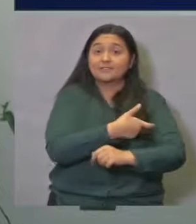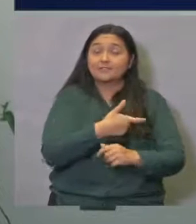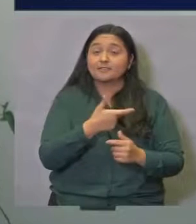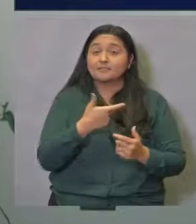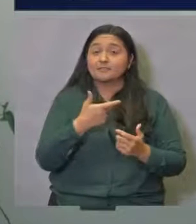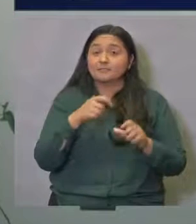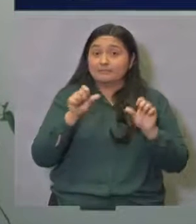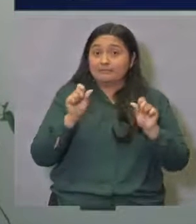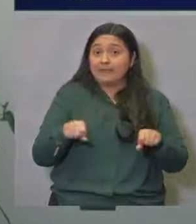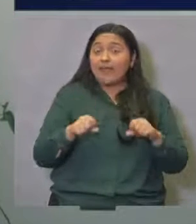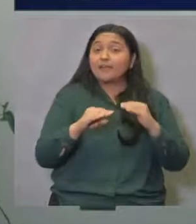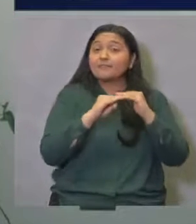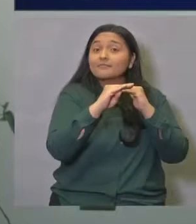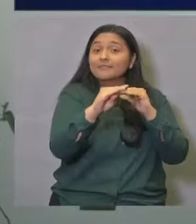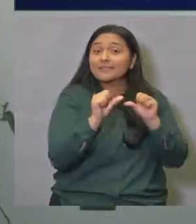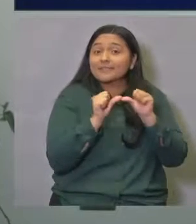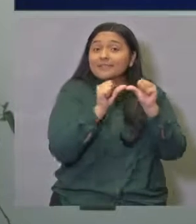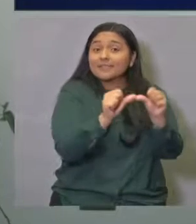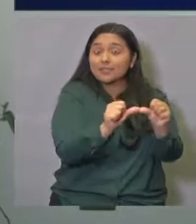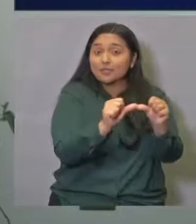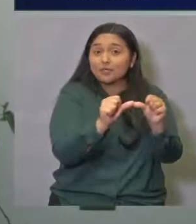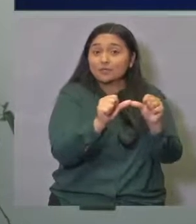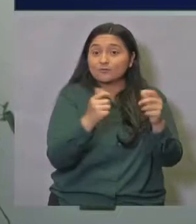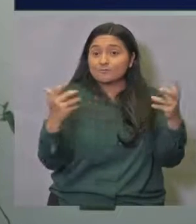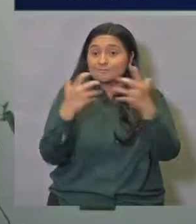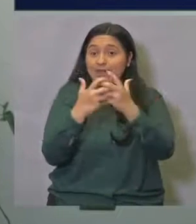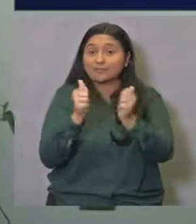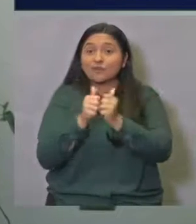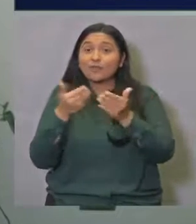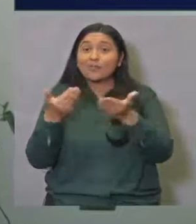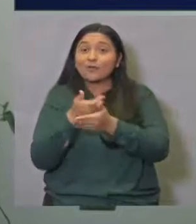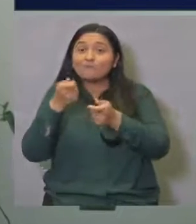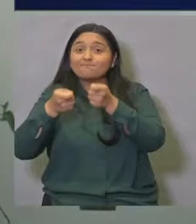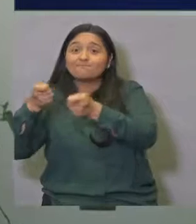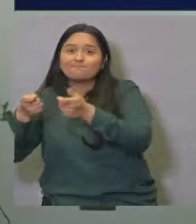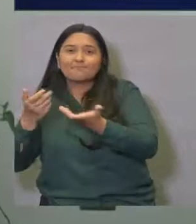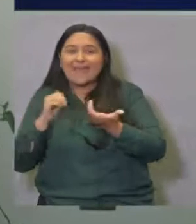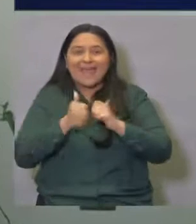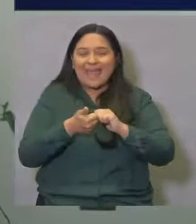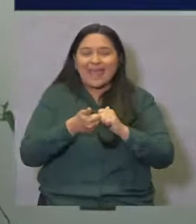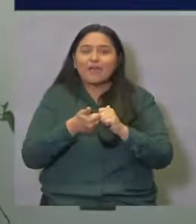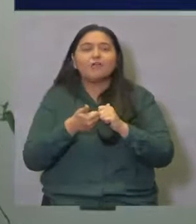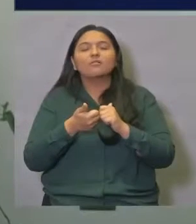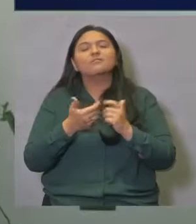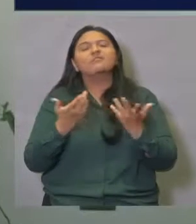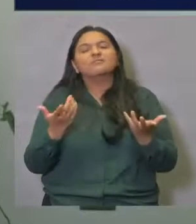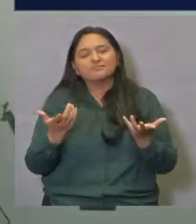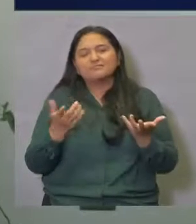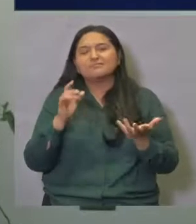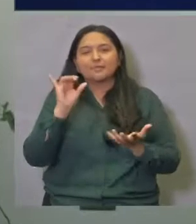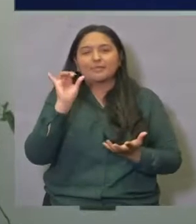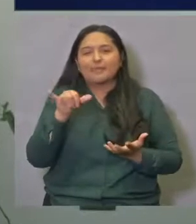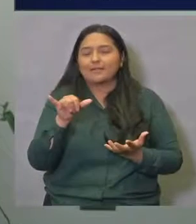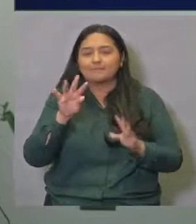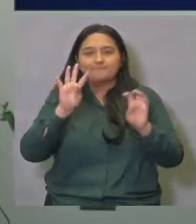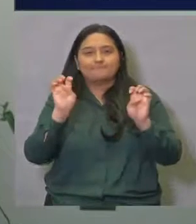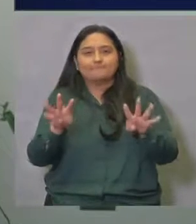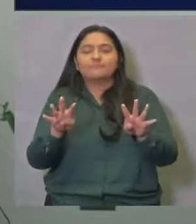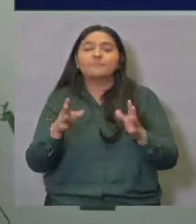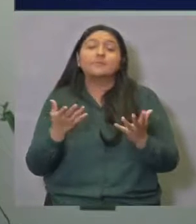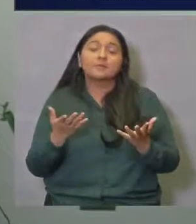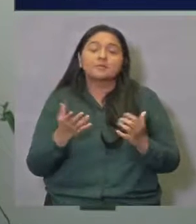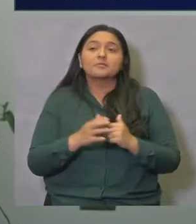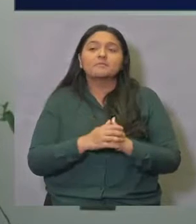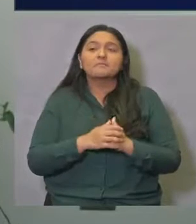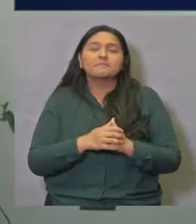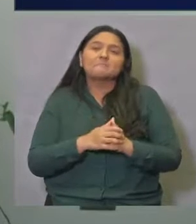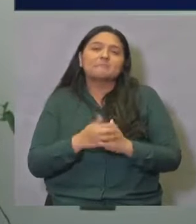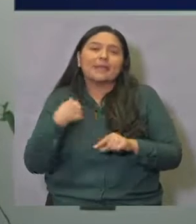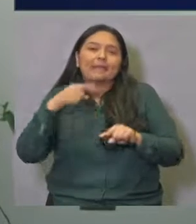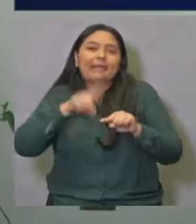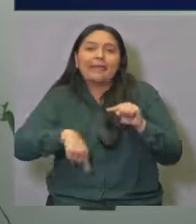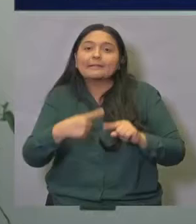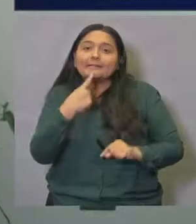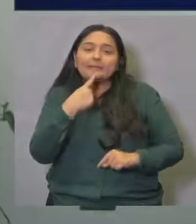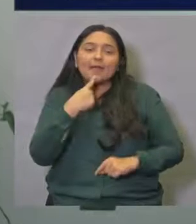THAT OUR VACCINATIONS ARE GOING